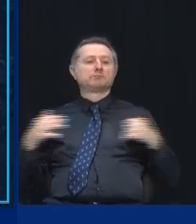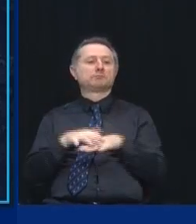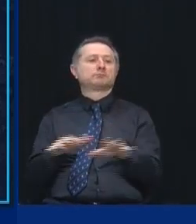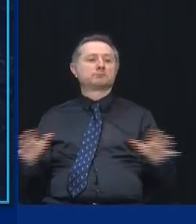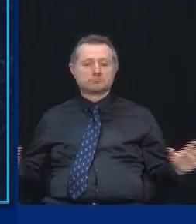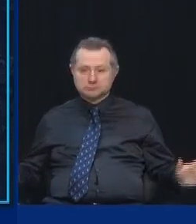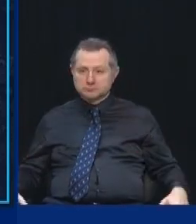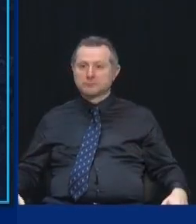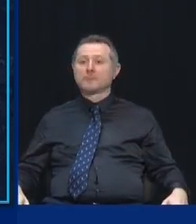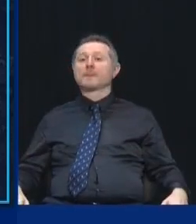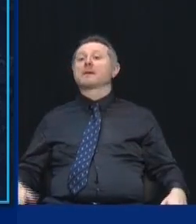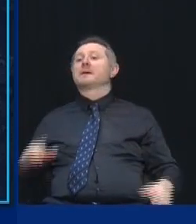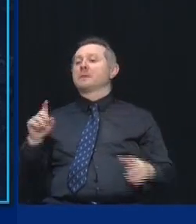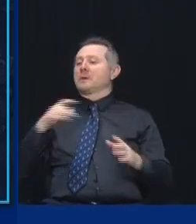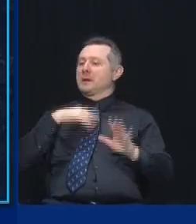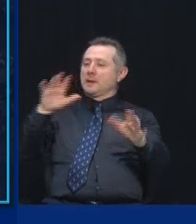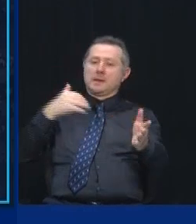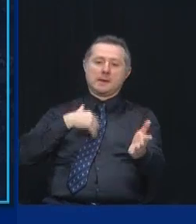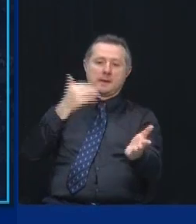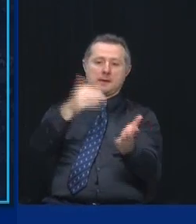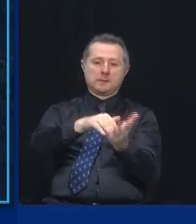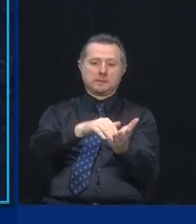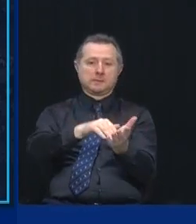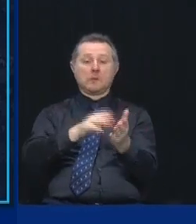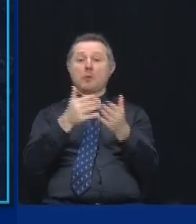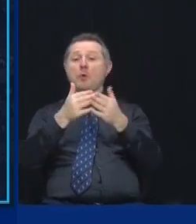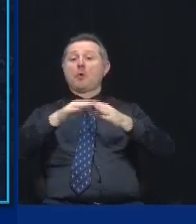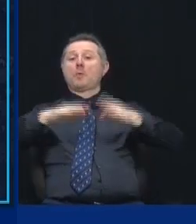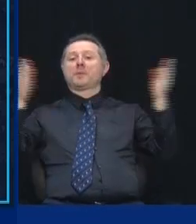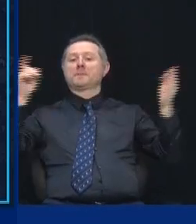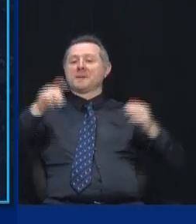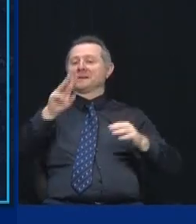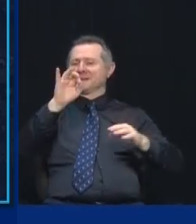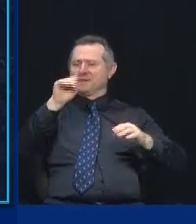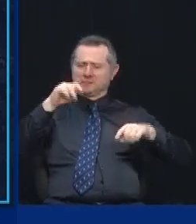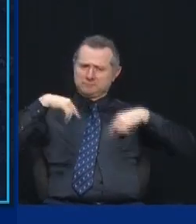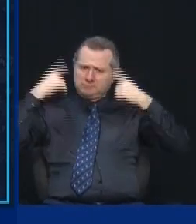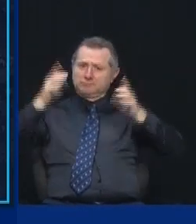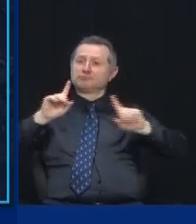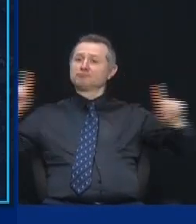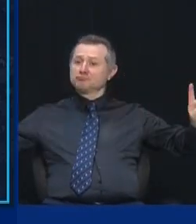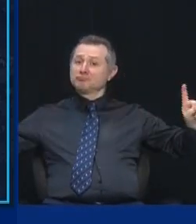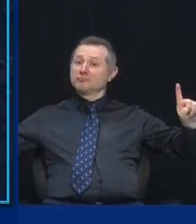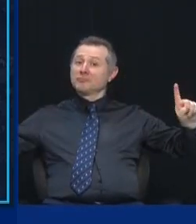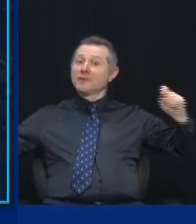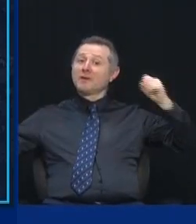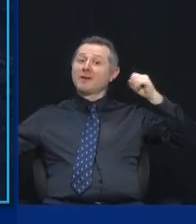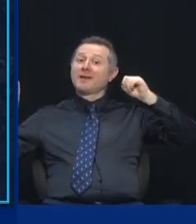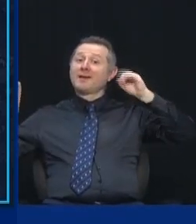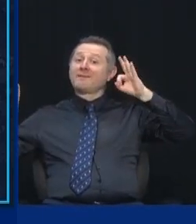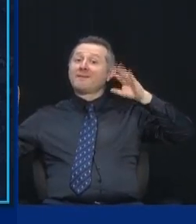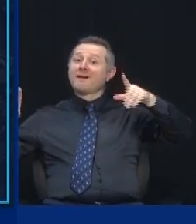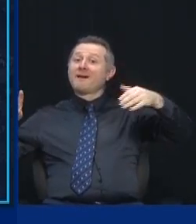TESTS, THE SIX-FOOT LIMIT DOES NOT NEED TO APPLY. OKAY?